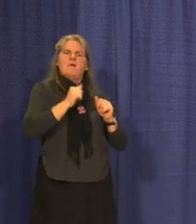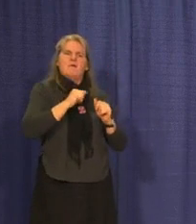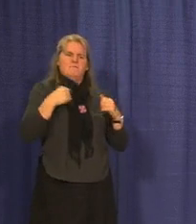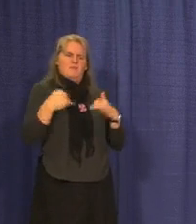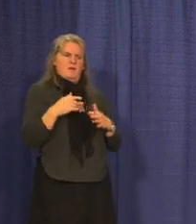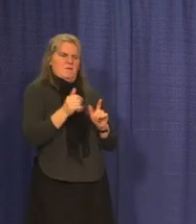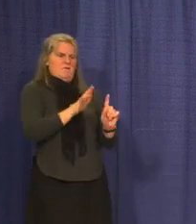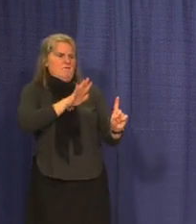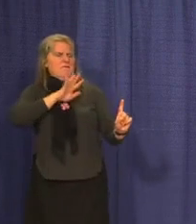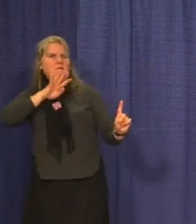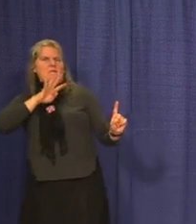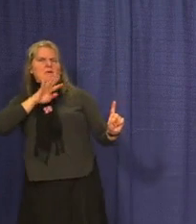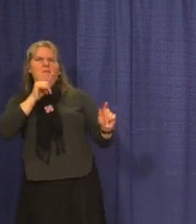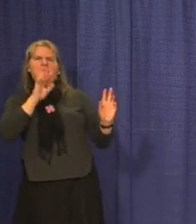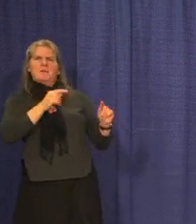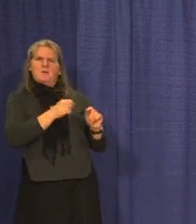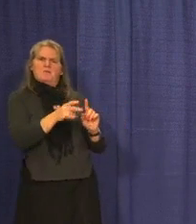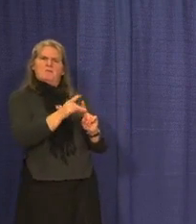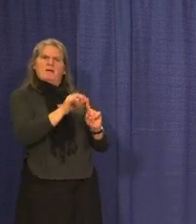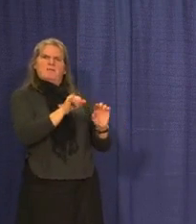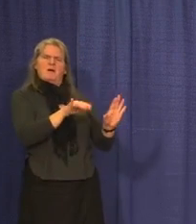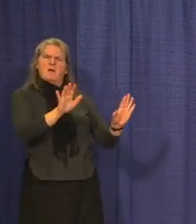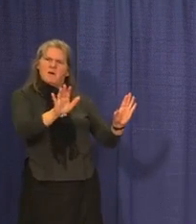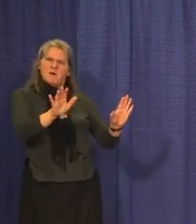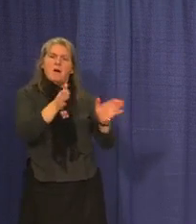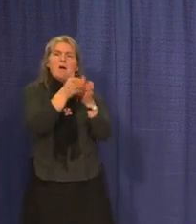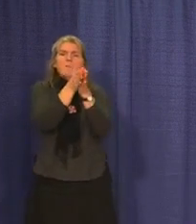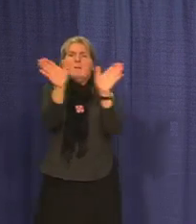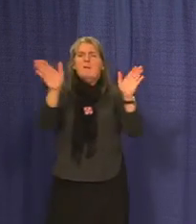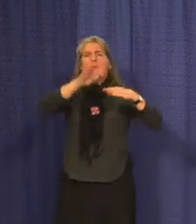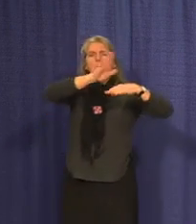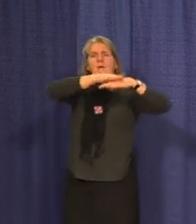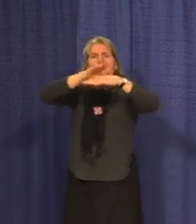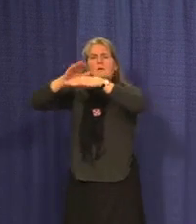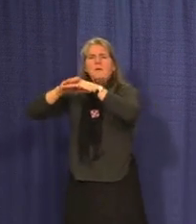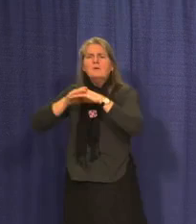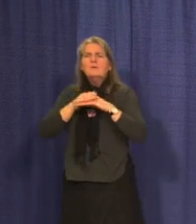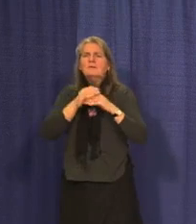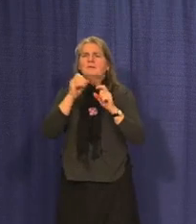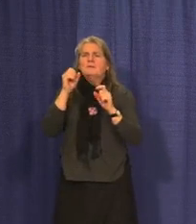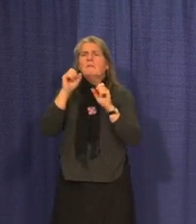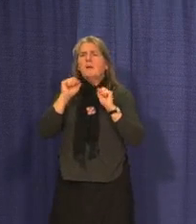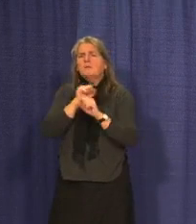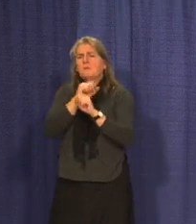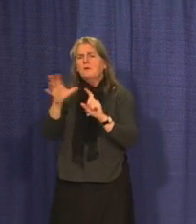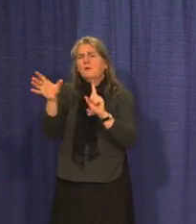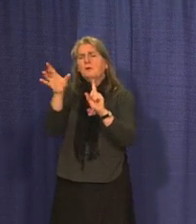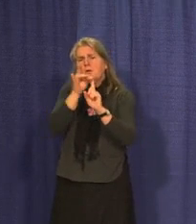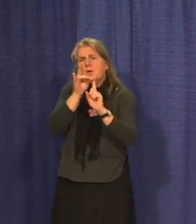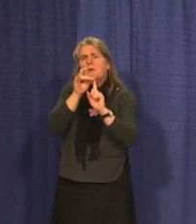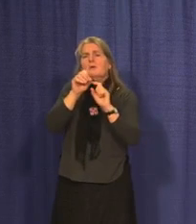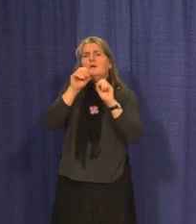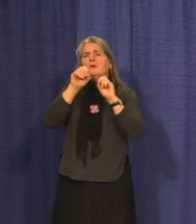and even feared by their peers. Any of the public notifications we have put out have been